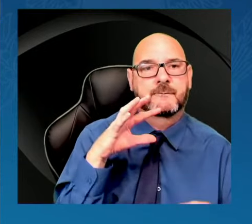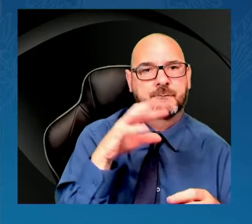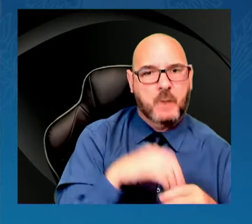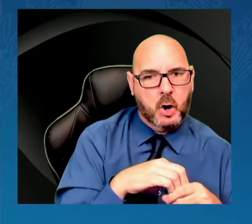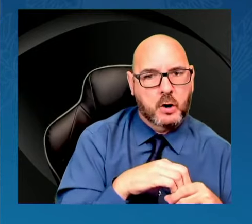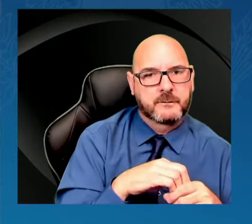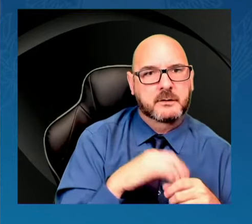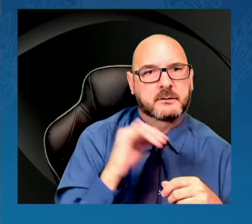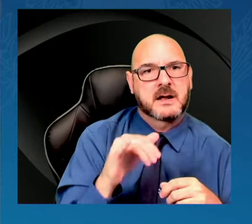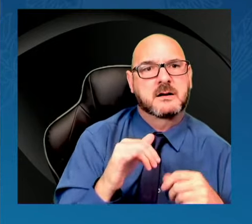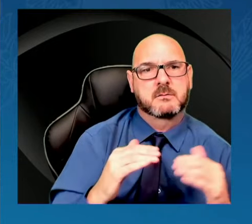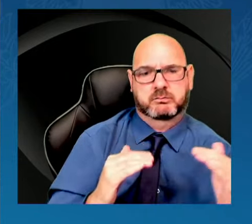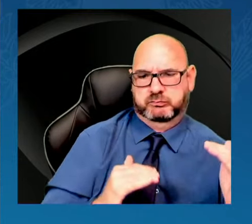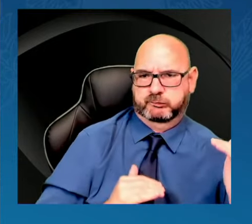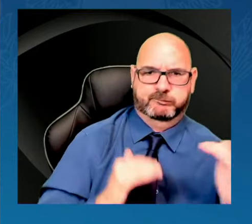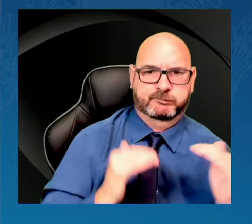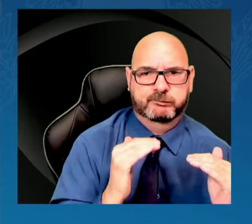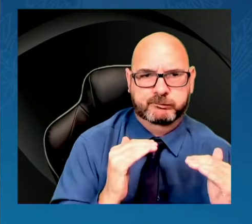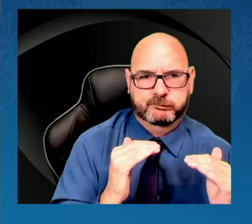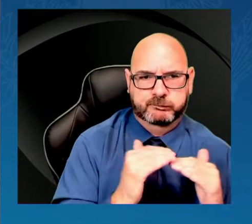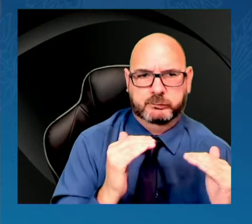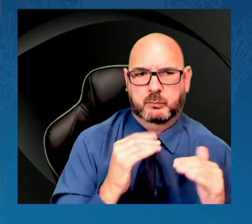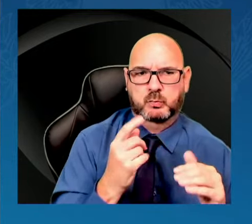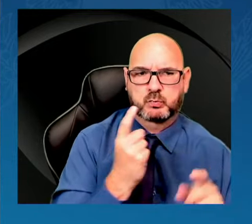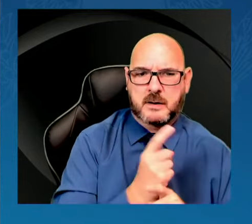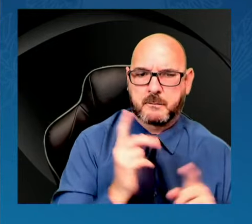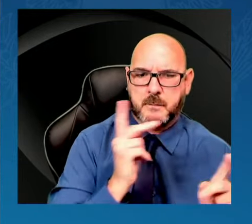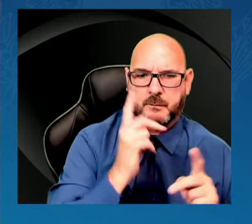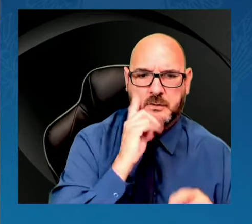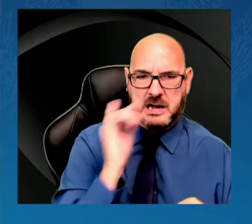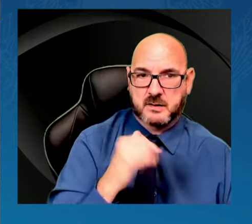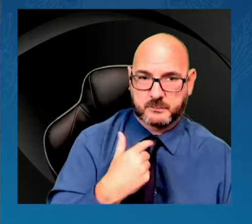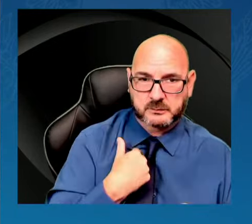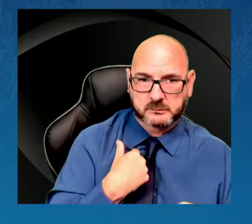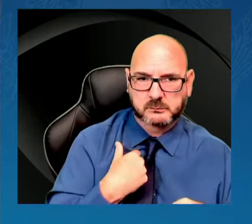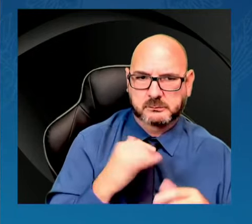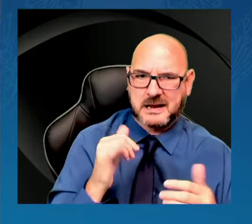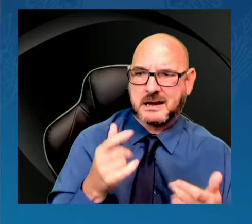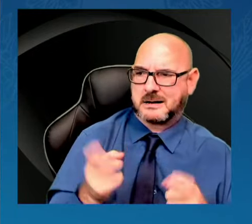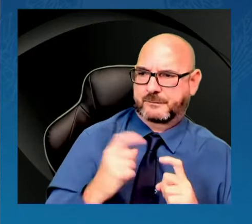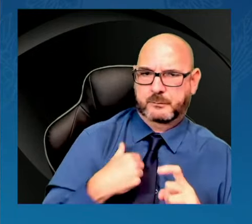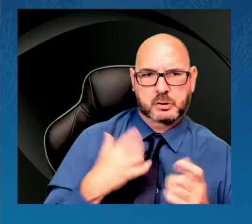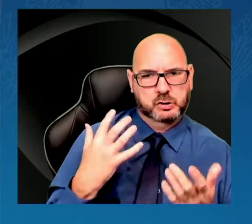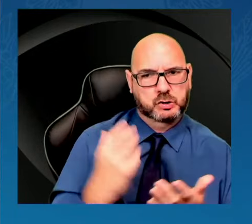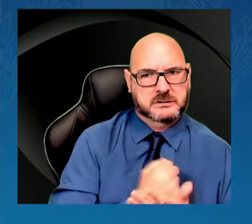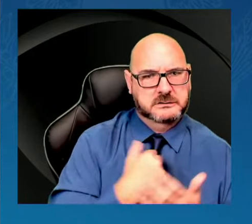and it was this community that gave me a chance. But when it comes to addressing climate change,